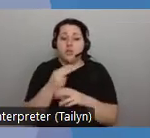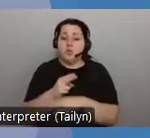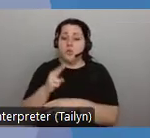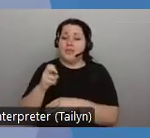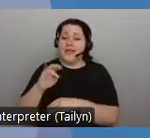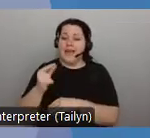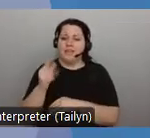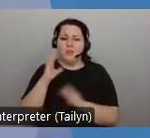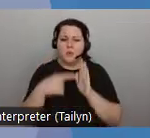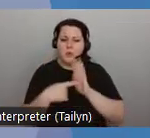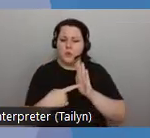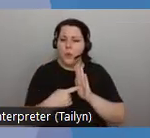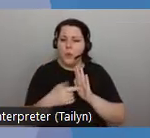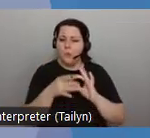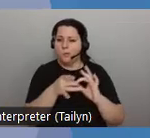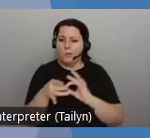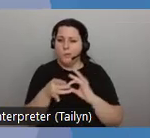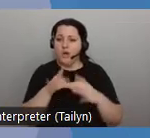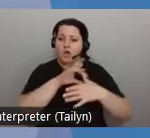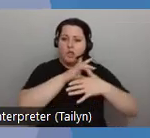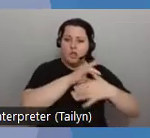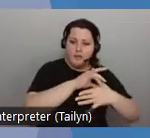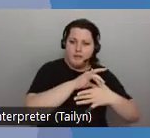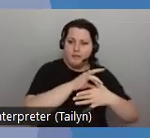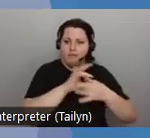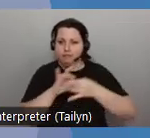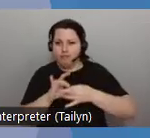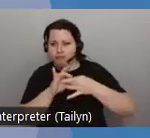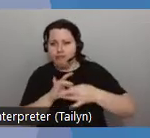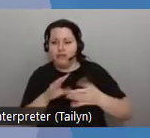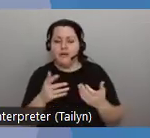what a screen reader reads heading